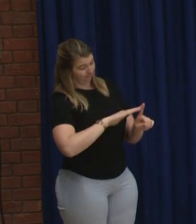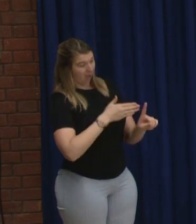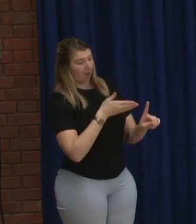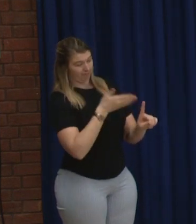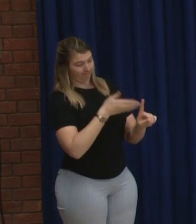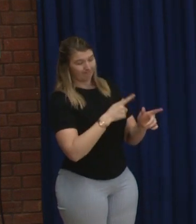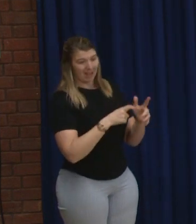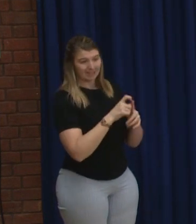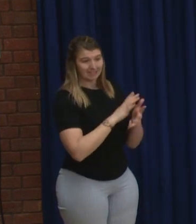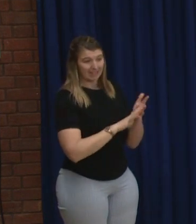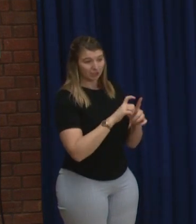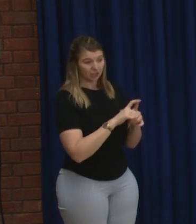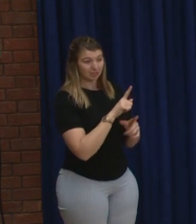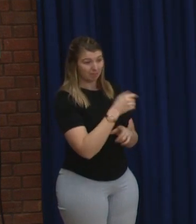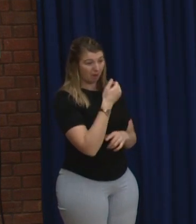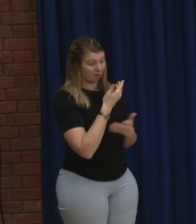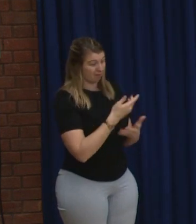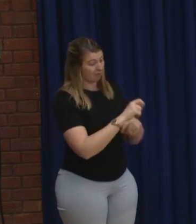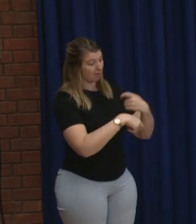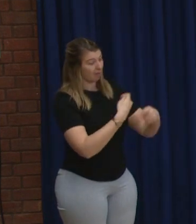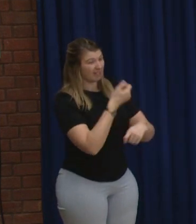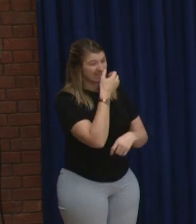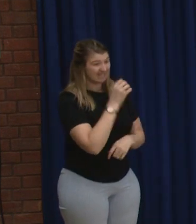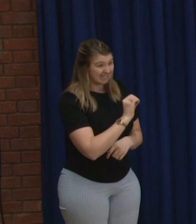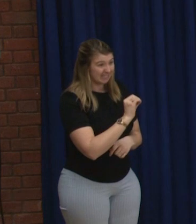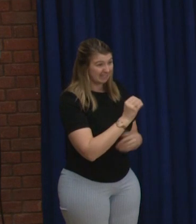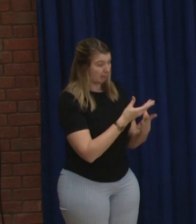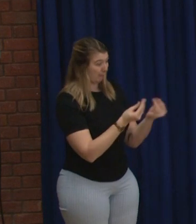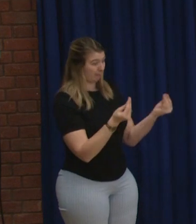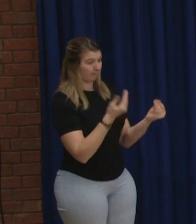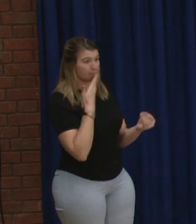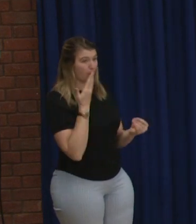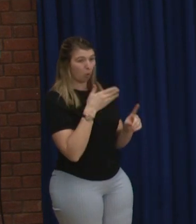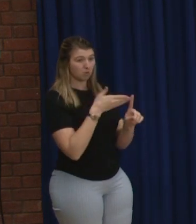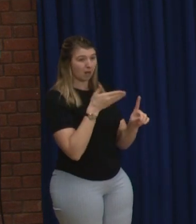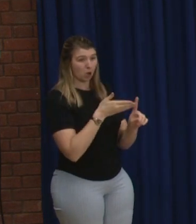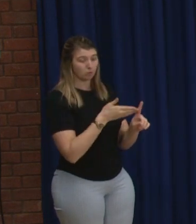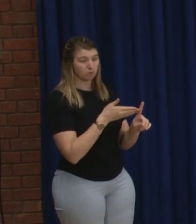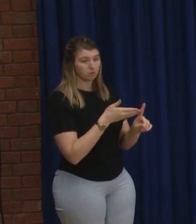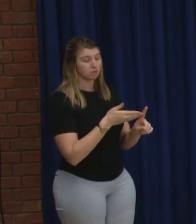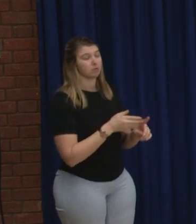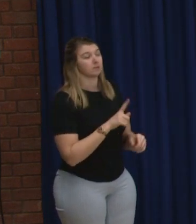16 years of her life, I see that quite a bit, and I actually ran the ADHD service in the Child and